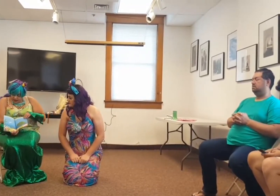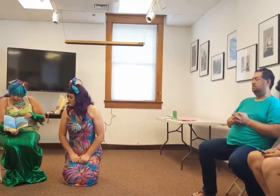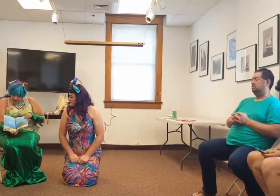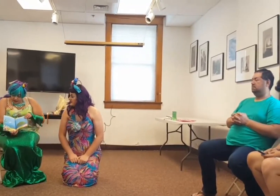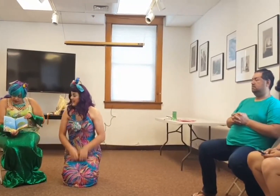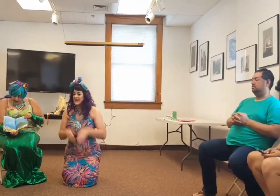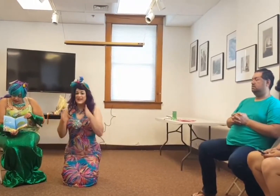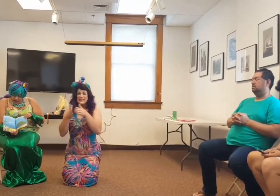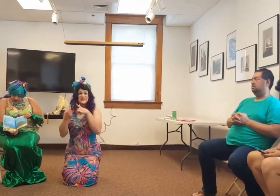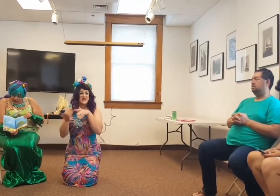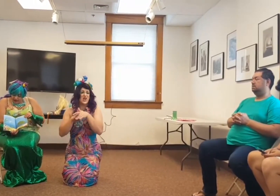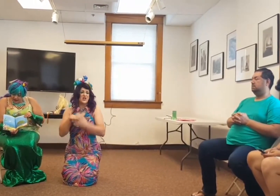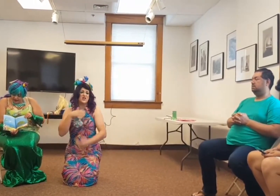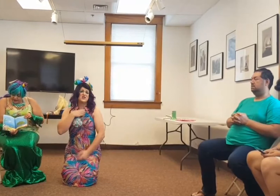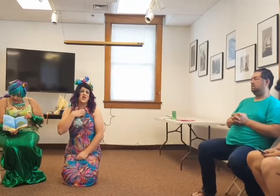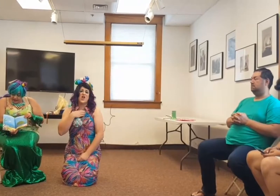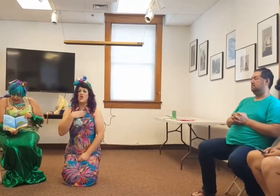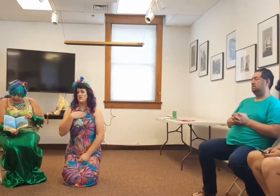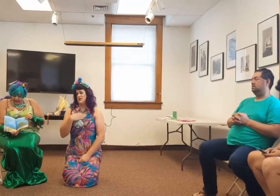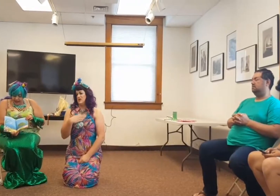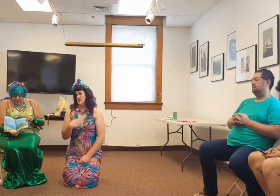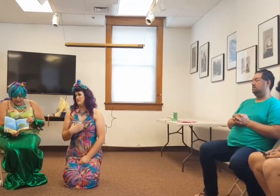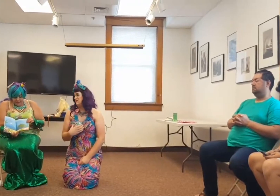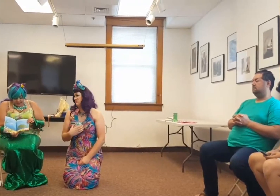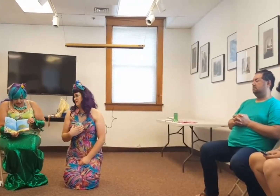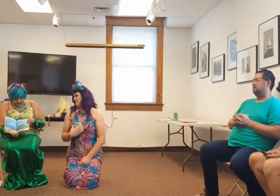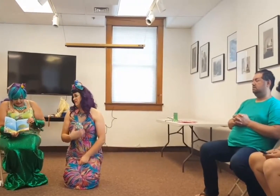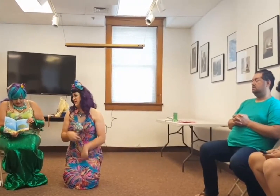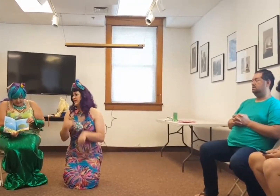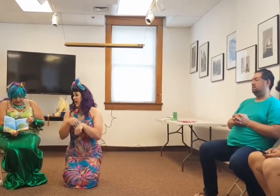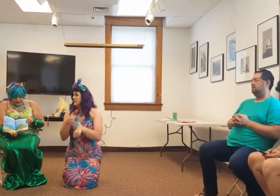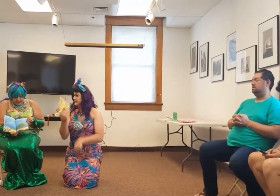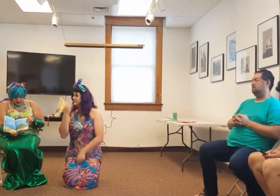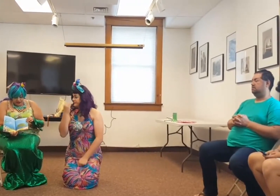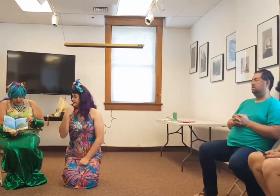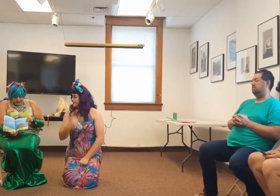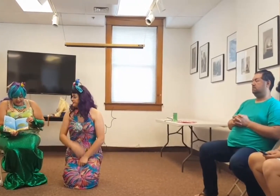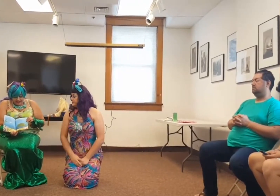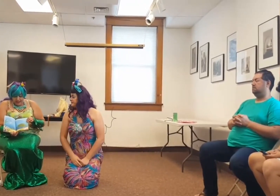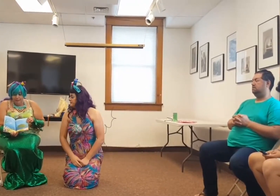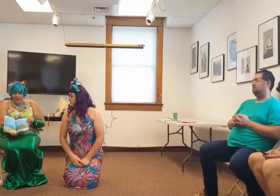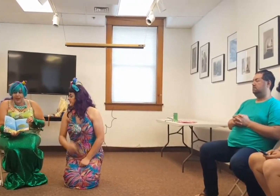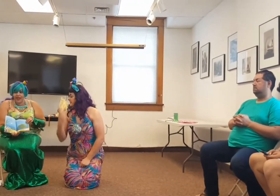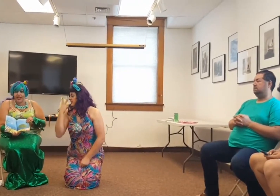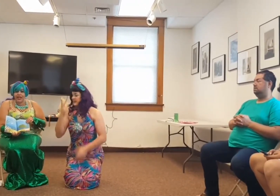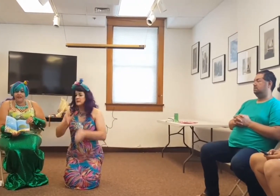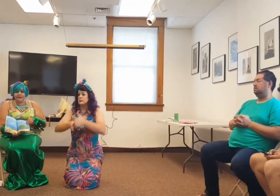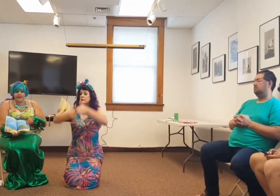Little shark is hungry. It is time for a snack. Little shark sees a big fish.